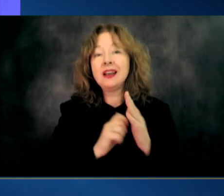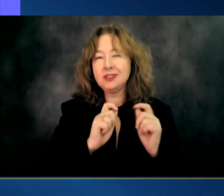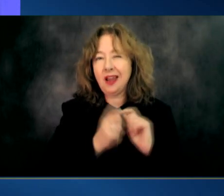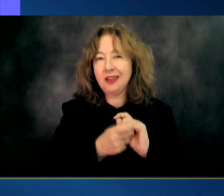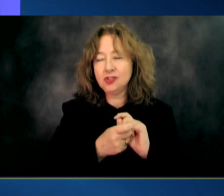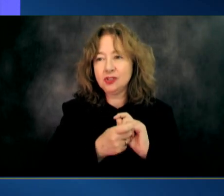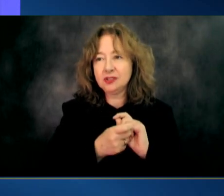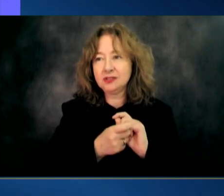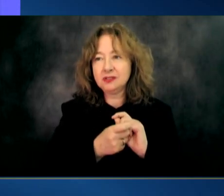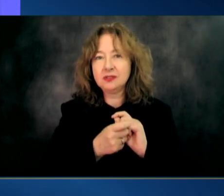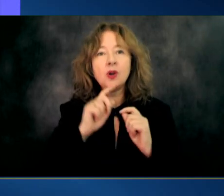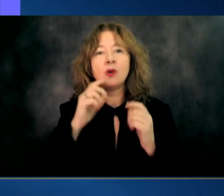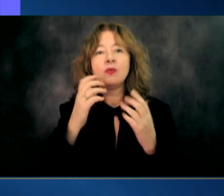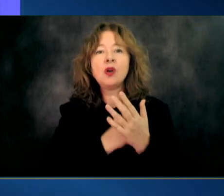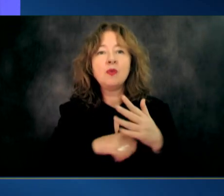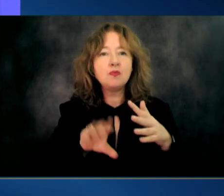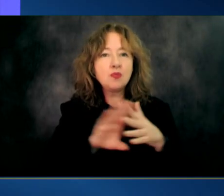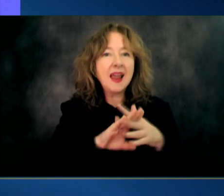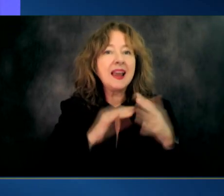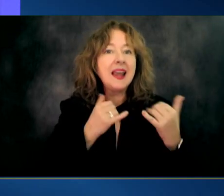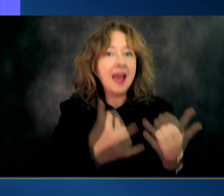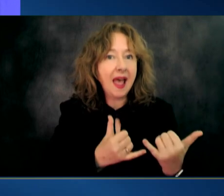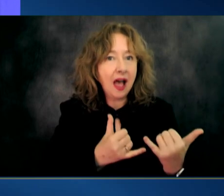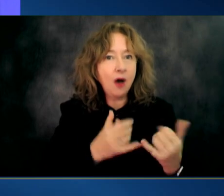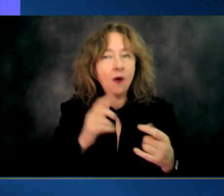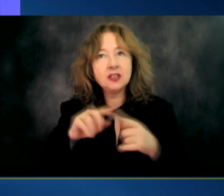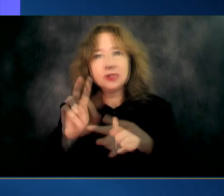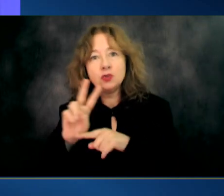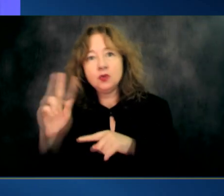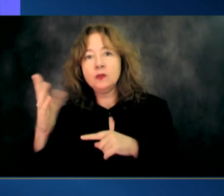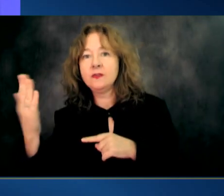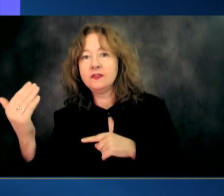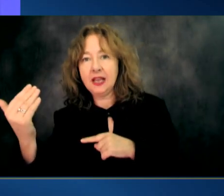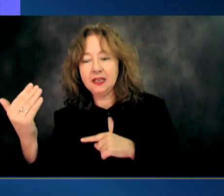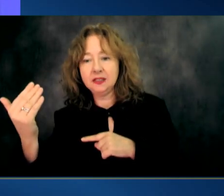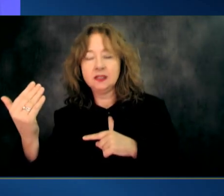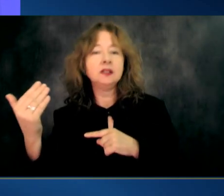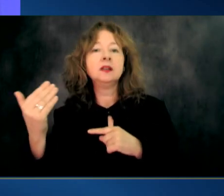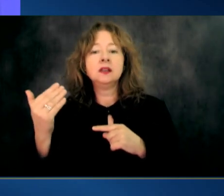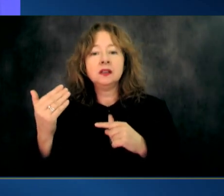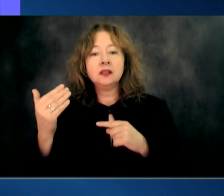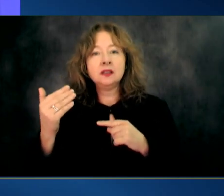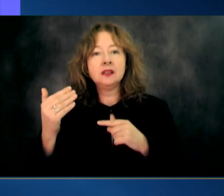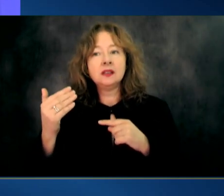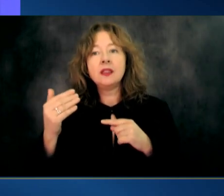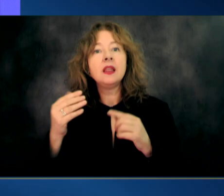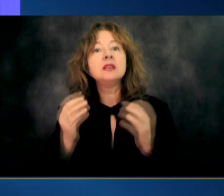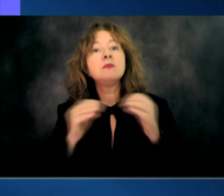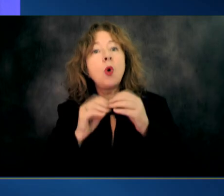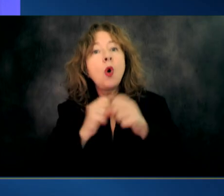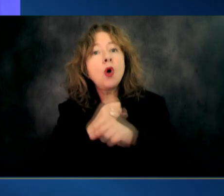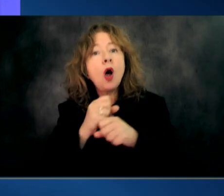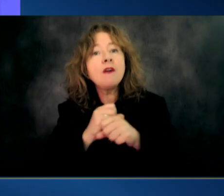on break now until 2:15 p.m. There's more coffee and cookies out to the right in the